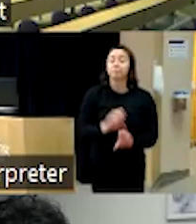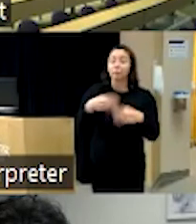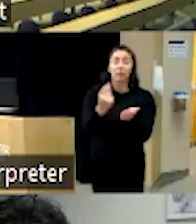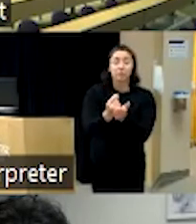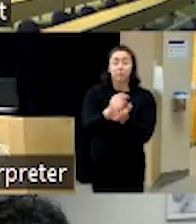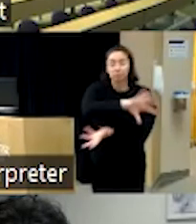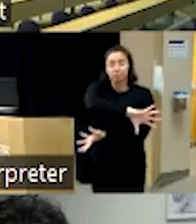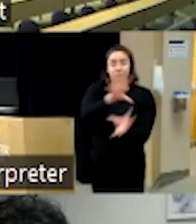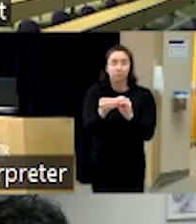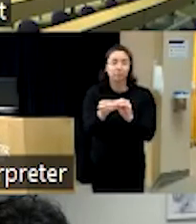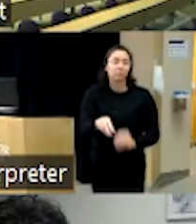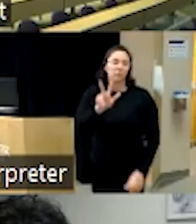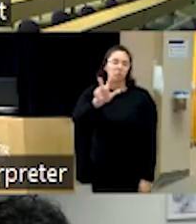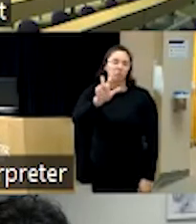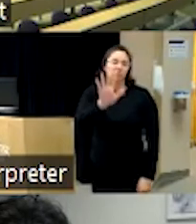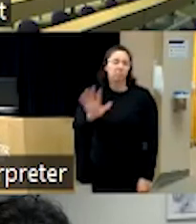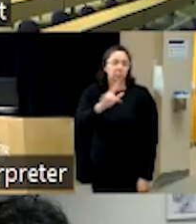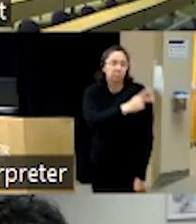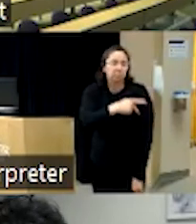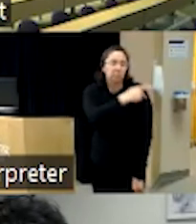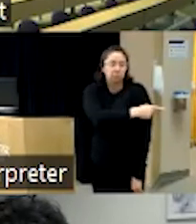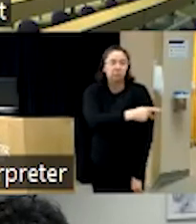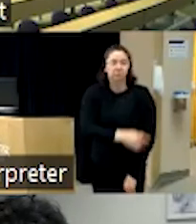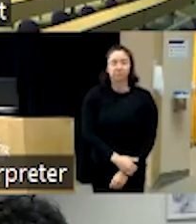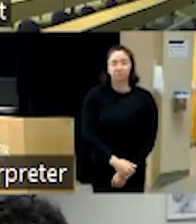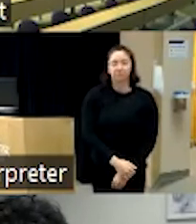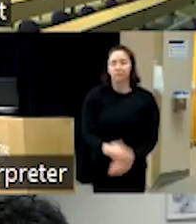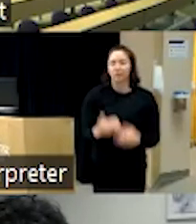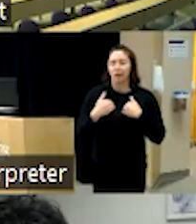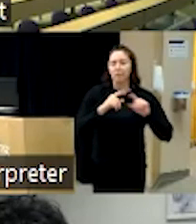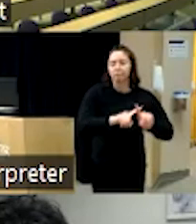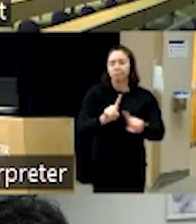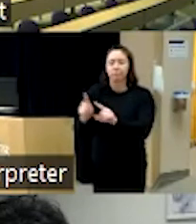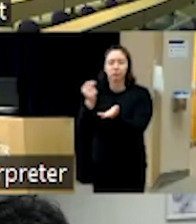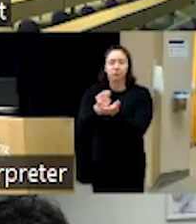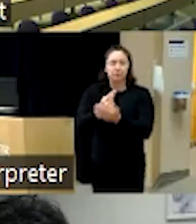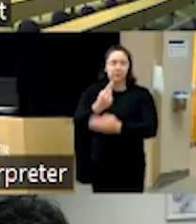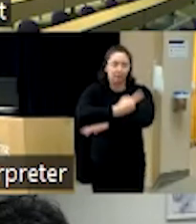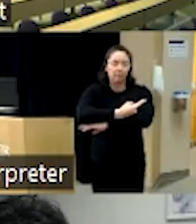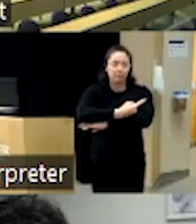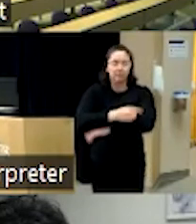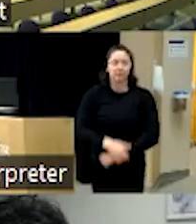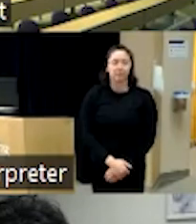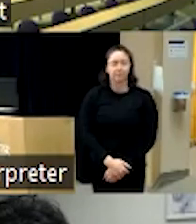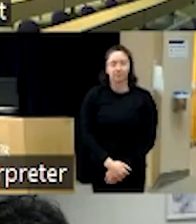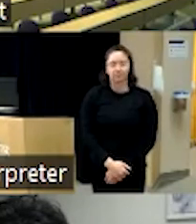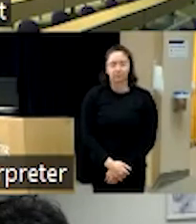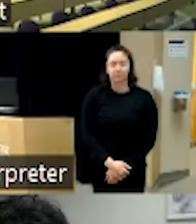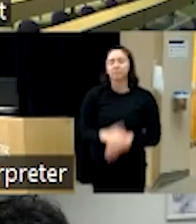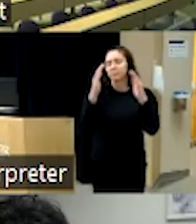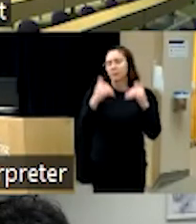um per year and we have many treatment days and we have also some special programs for certain